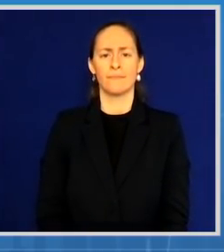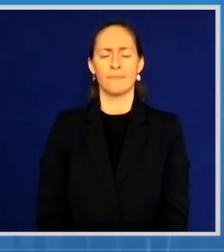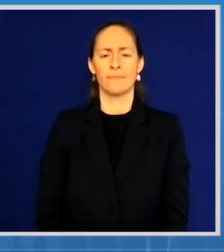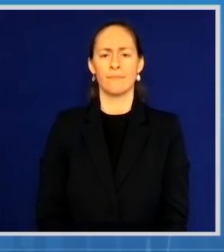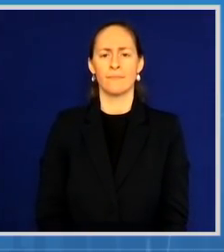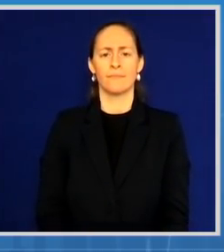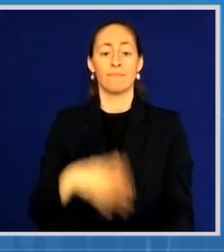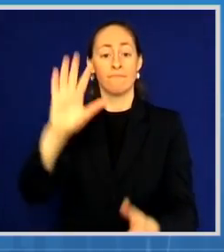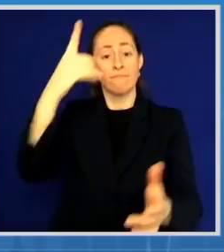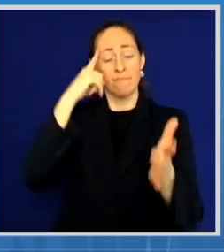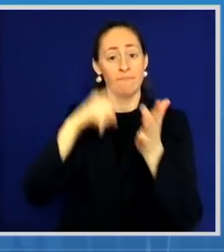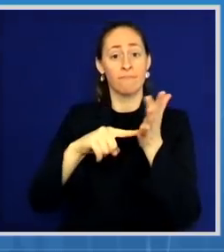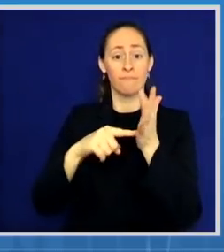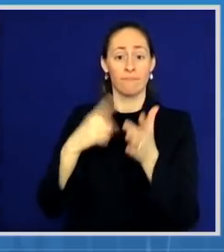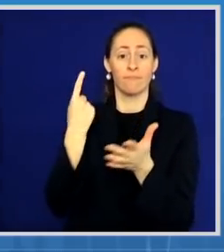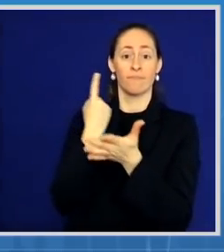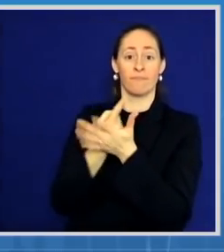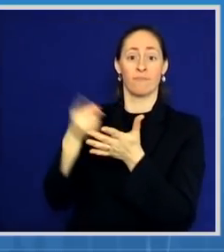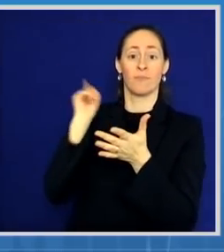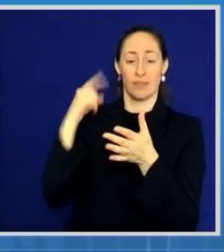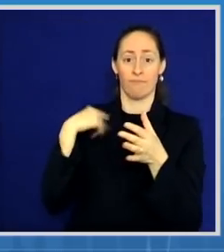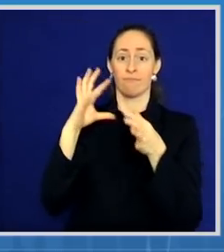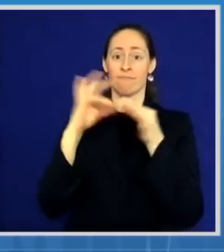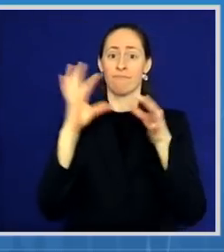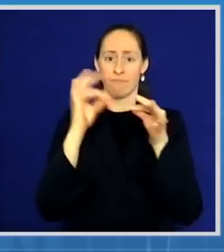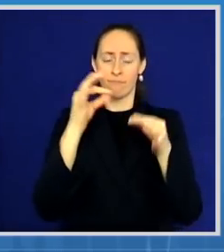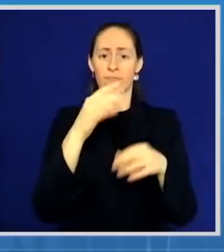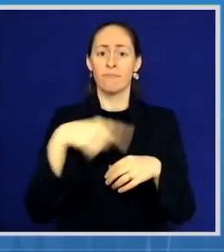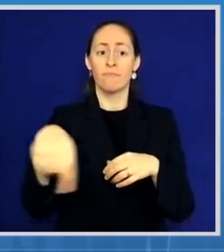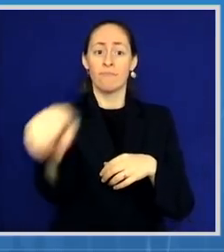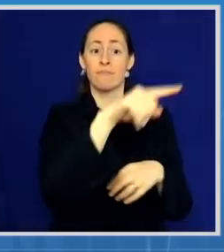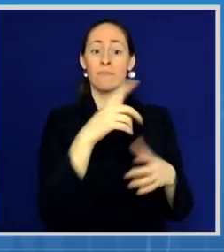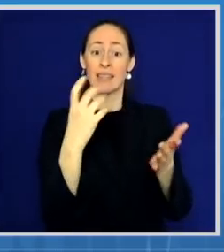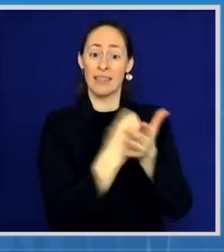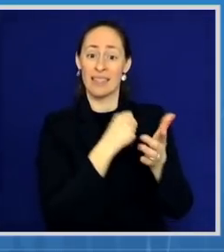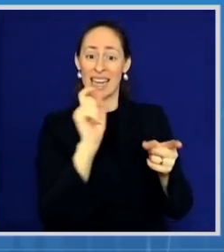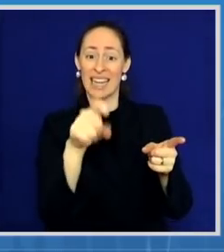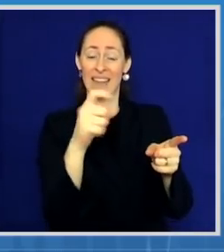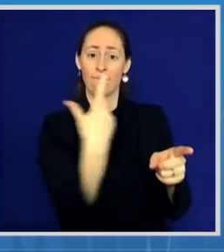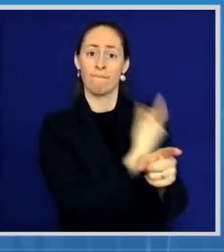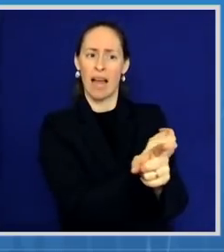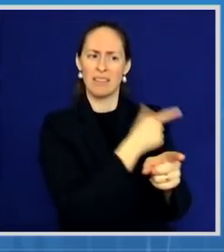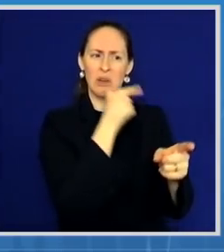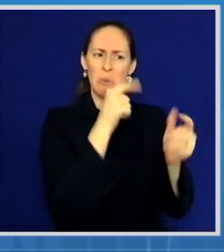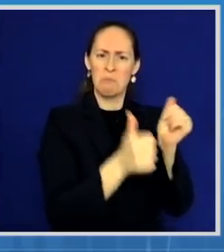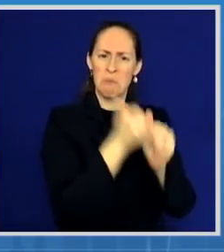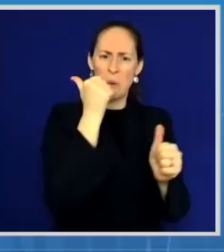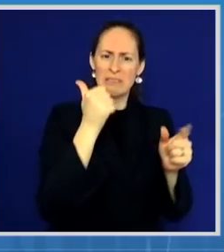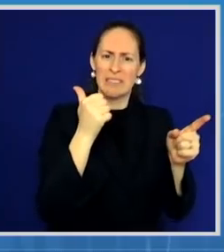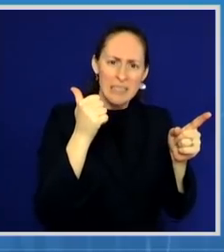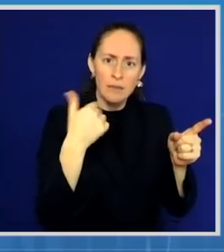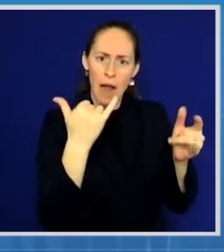and those most eager to get vaccinated, we are now increasingly focused on other groups that will take time to reach.